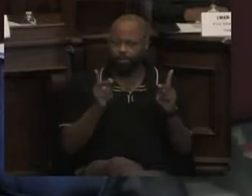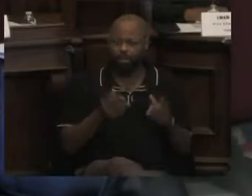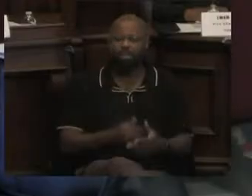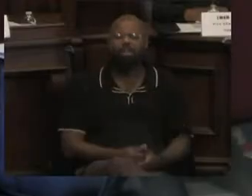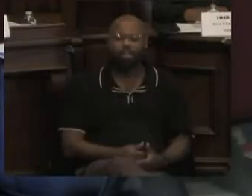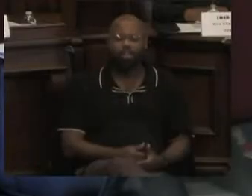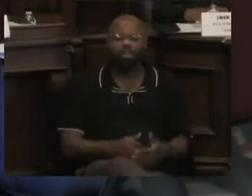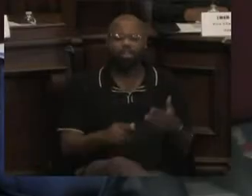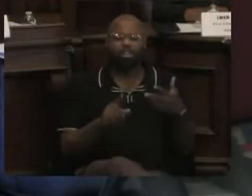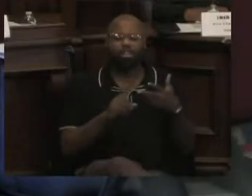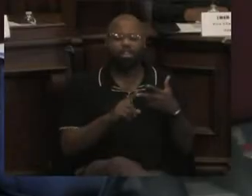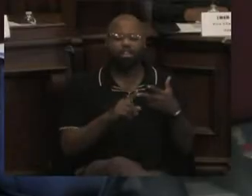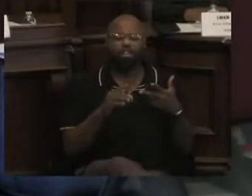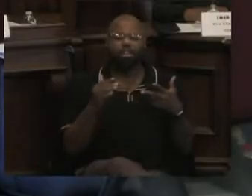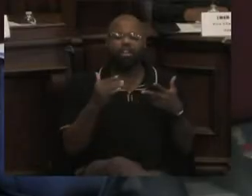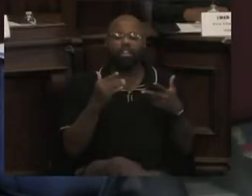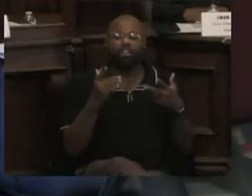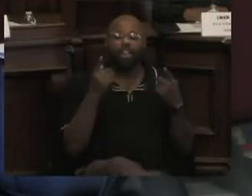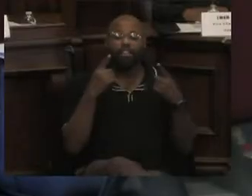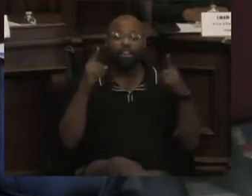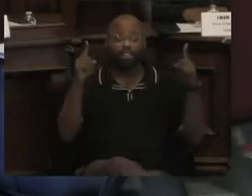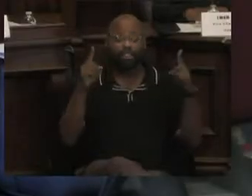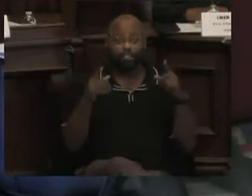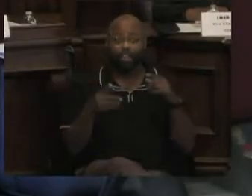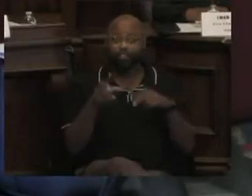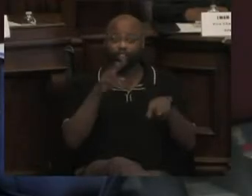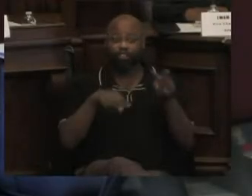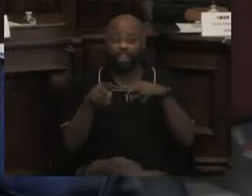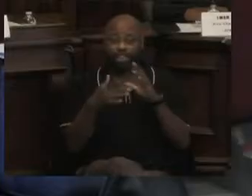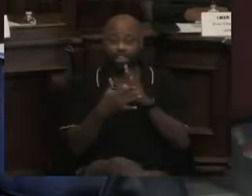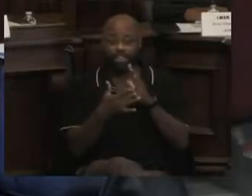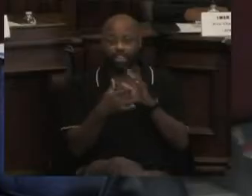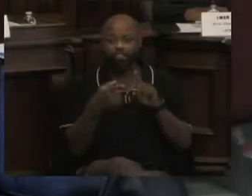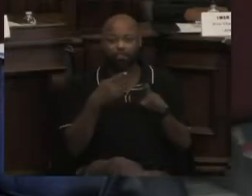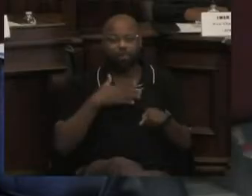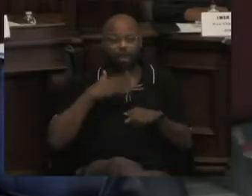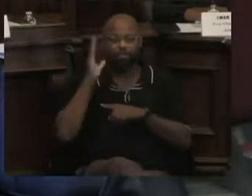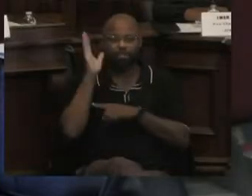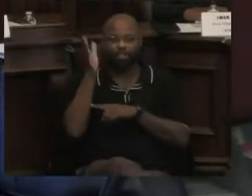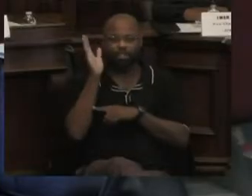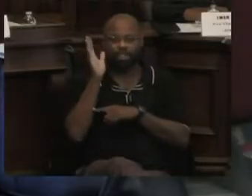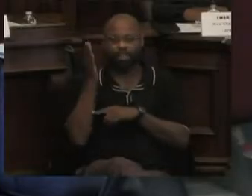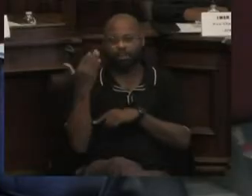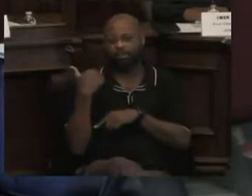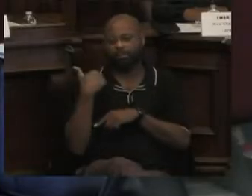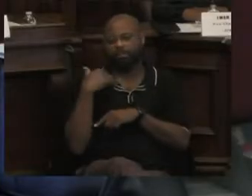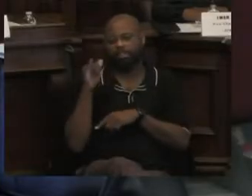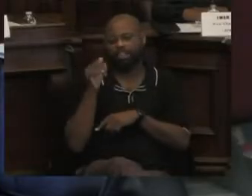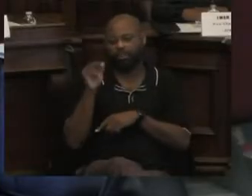the public, just to show like on a personal level, what this means to people next, the